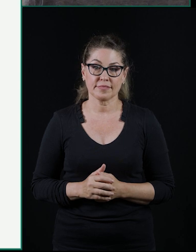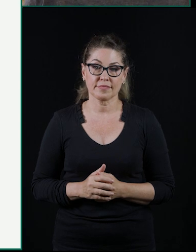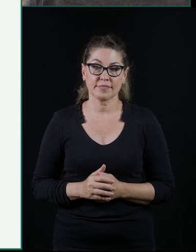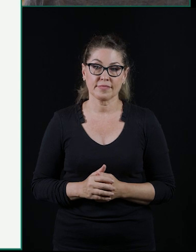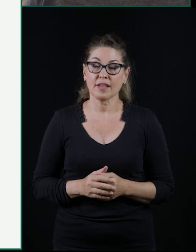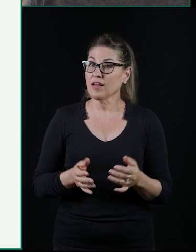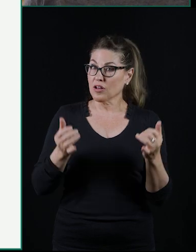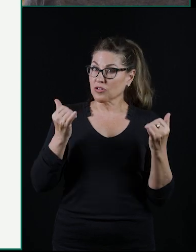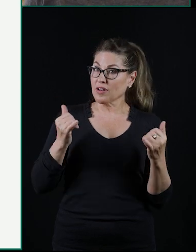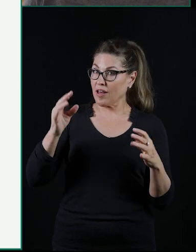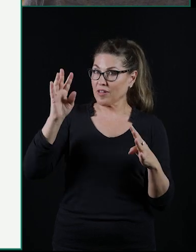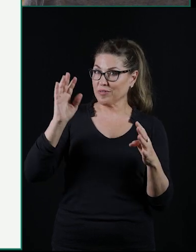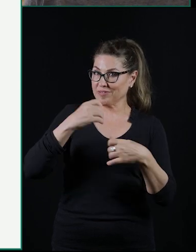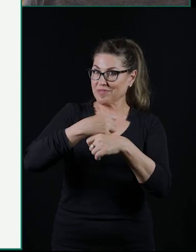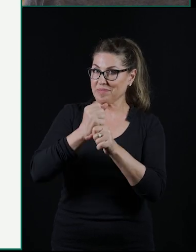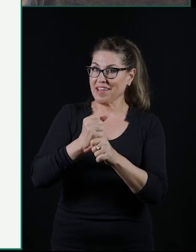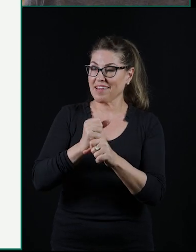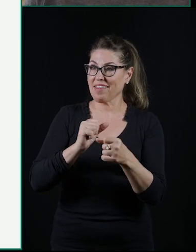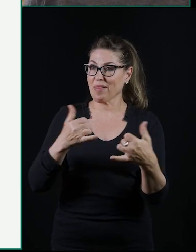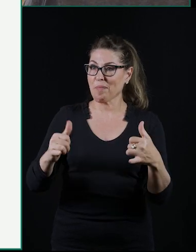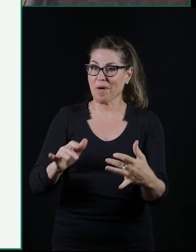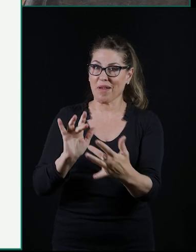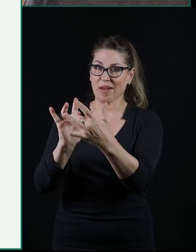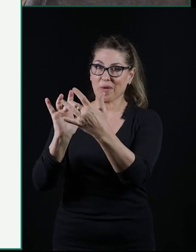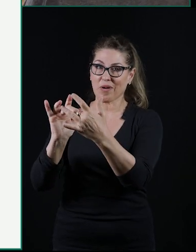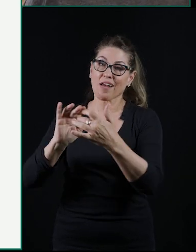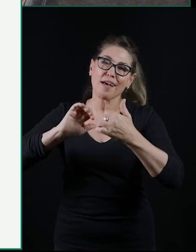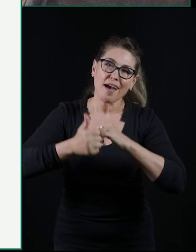Now that we created a Party network, how does voice chat actually?